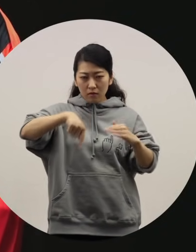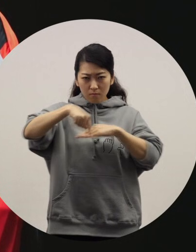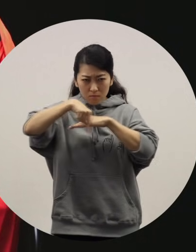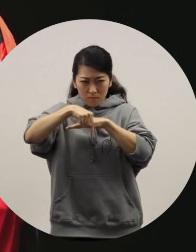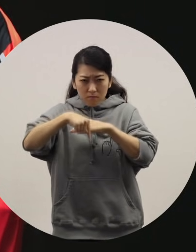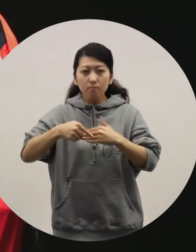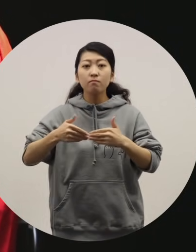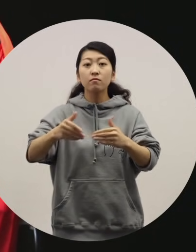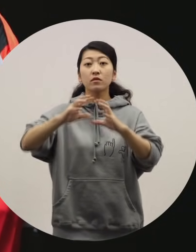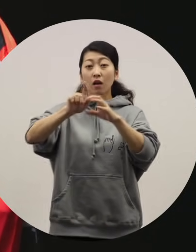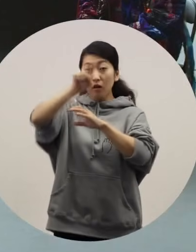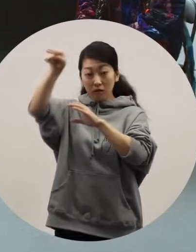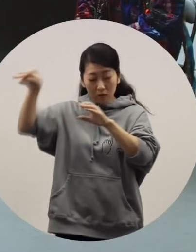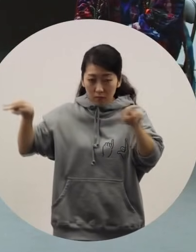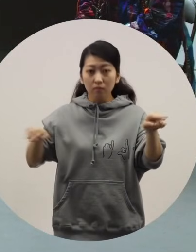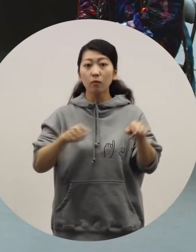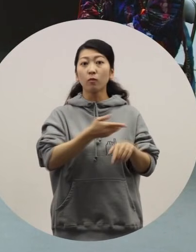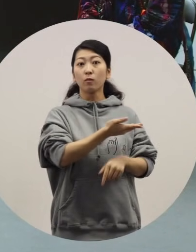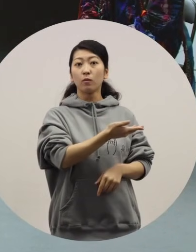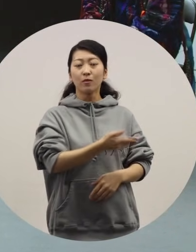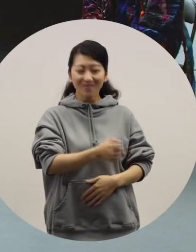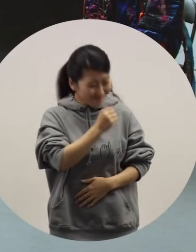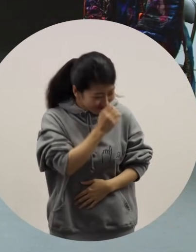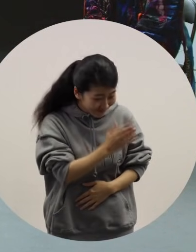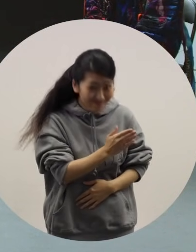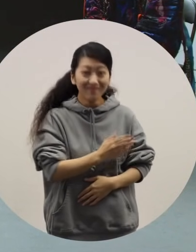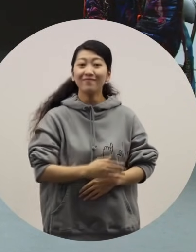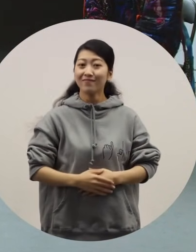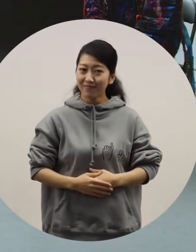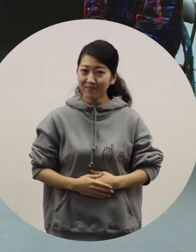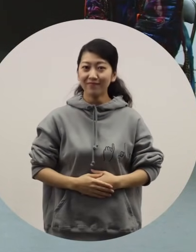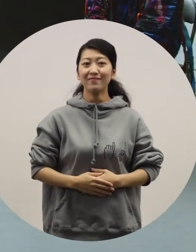and regional businesses. [Ochiai / Takaya] I'm glad to meet you today.